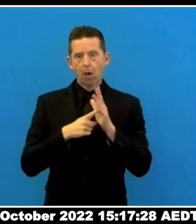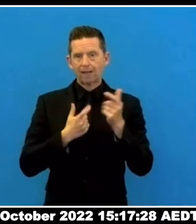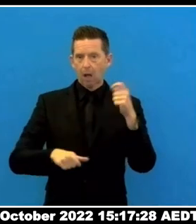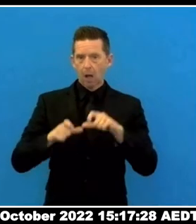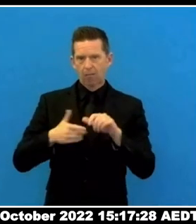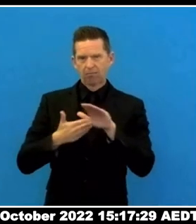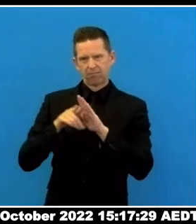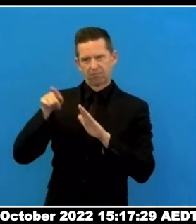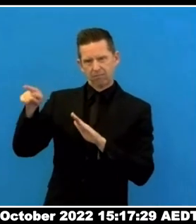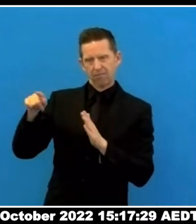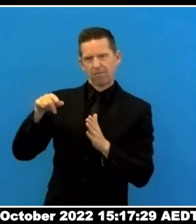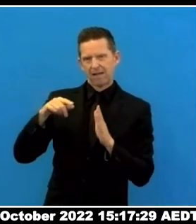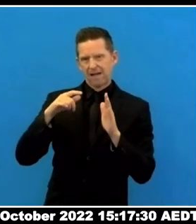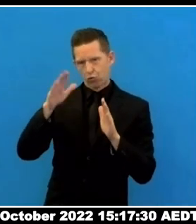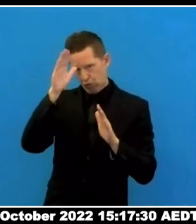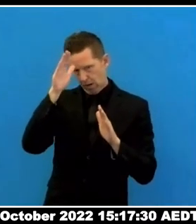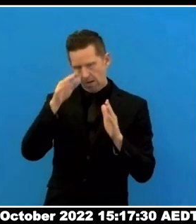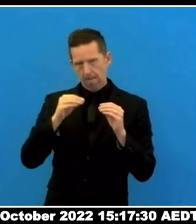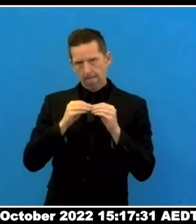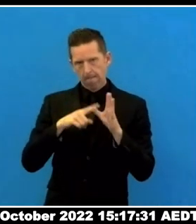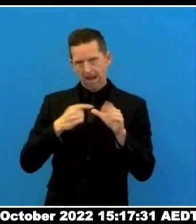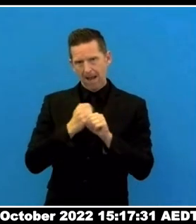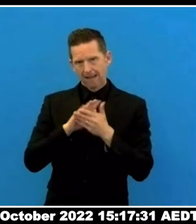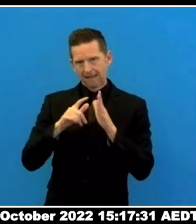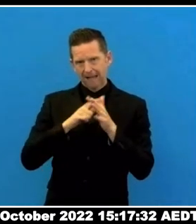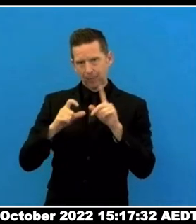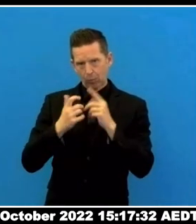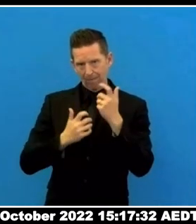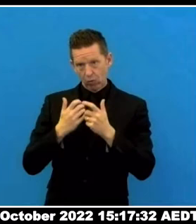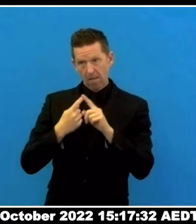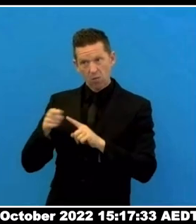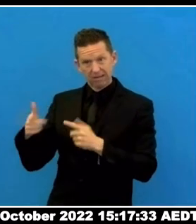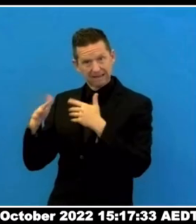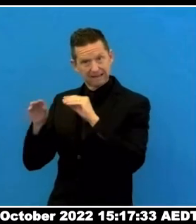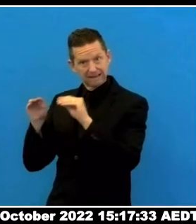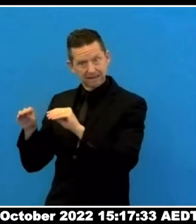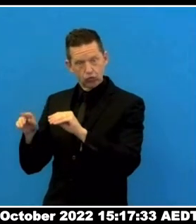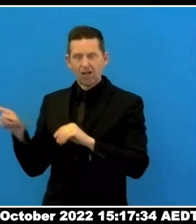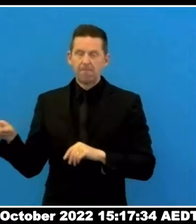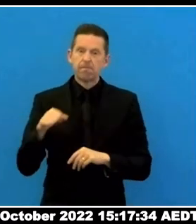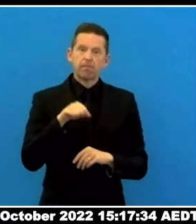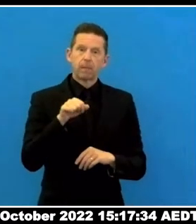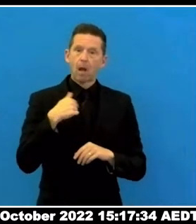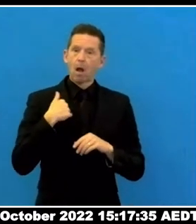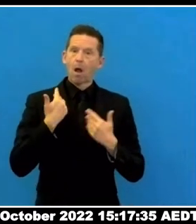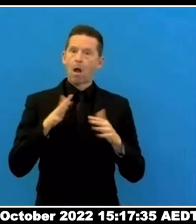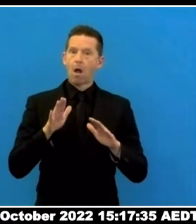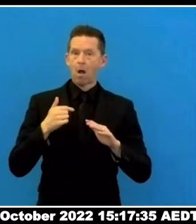And you had been a teacher in Iraq? Yes. I finished my degree in Iraq as a biology teacher